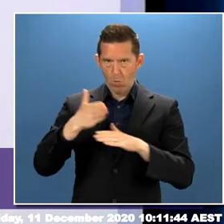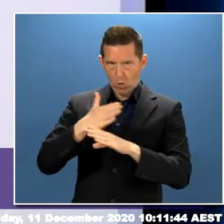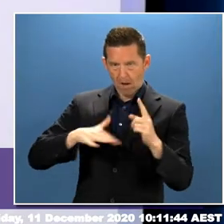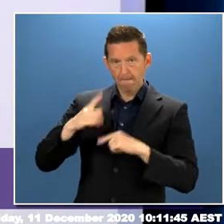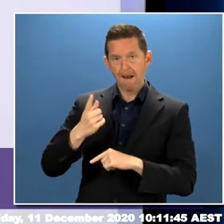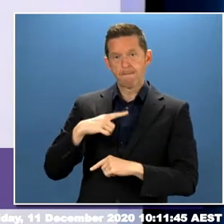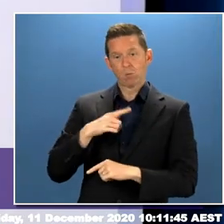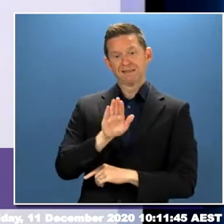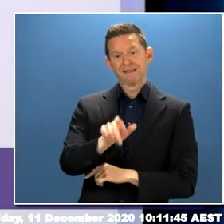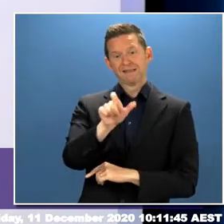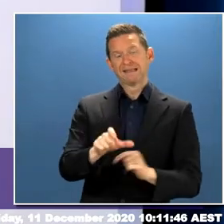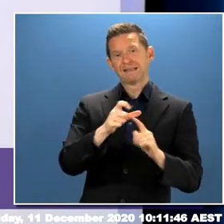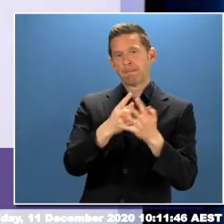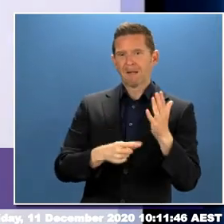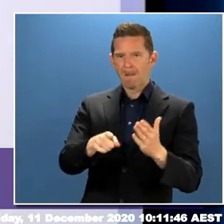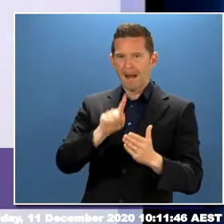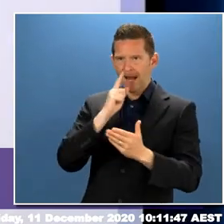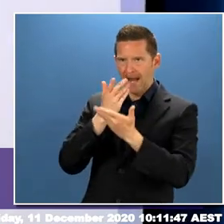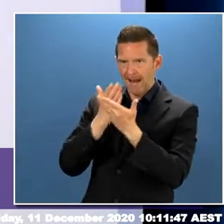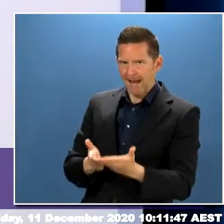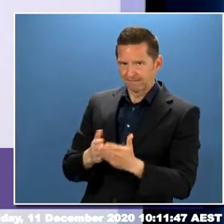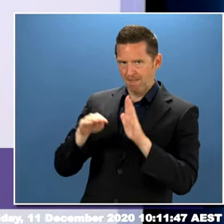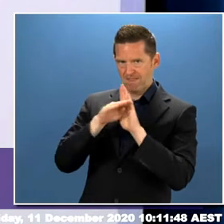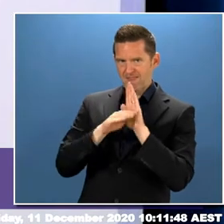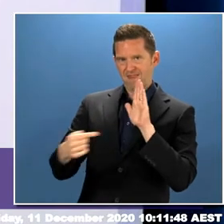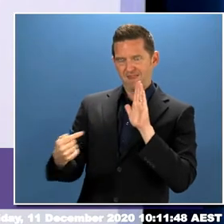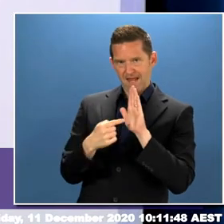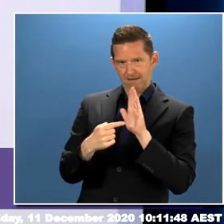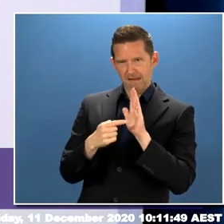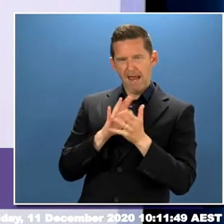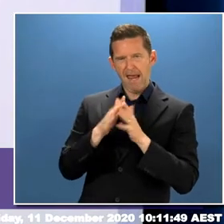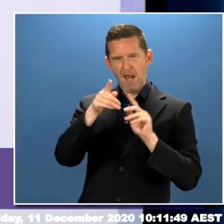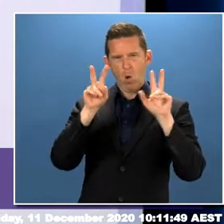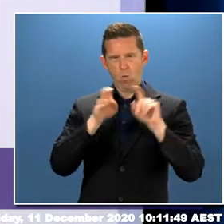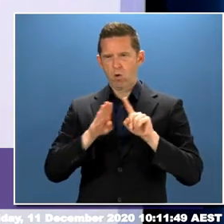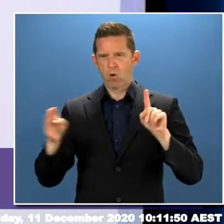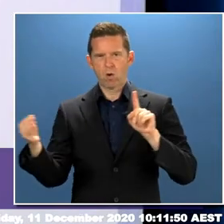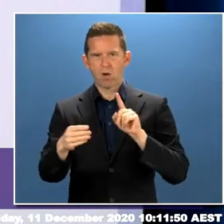comply, how does indirect discrimination work from there.